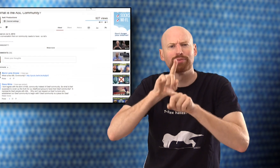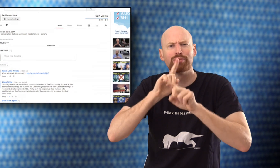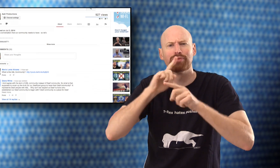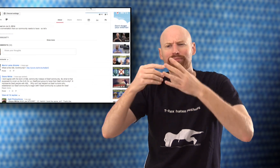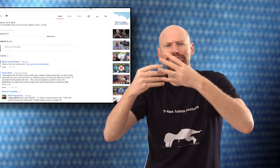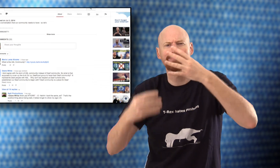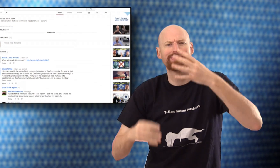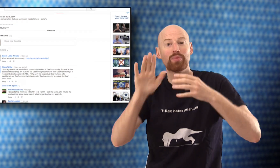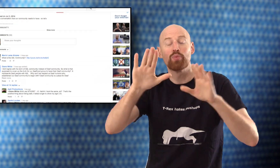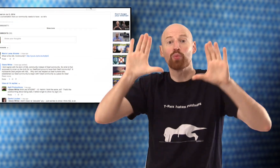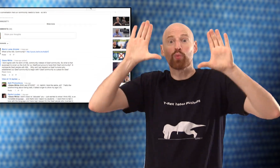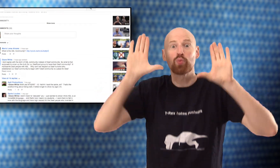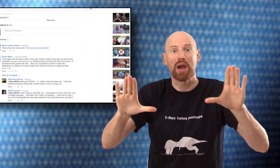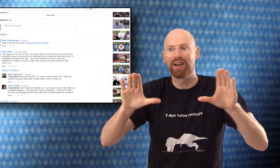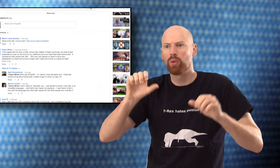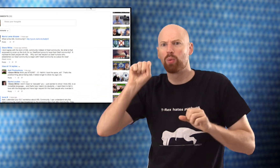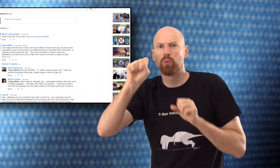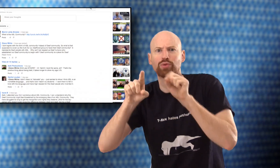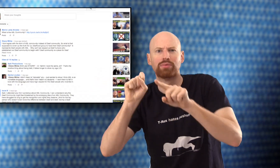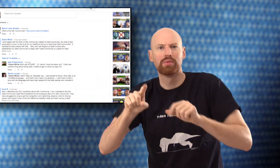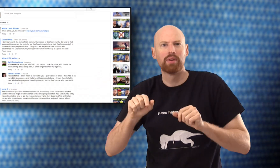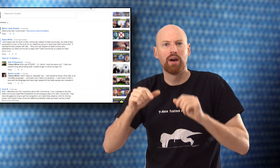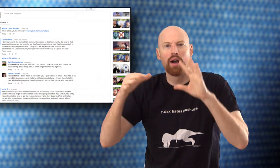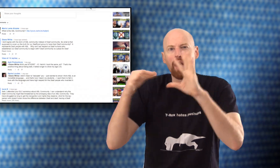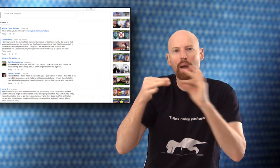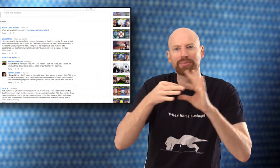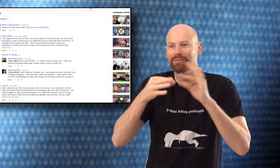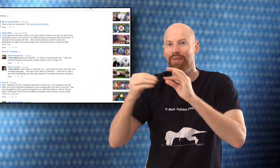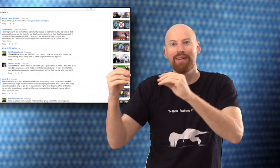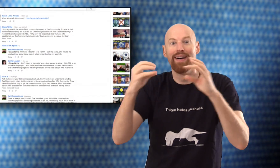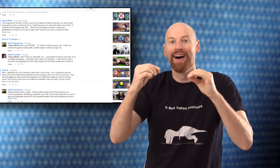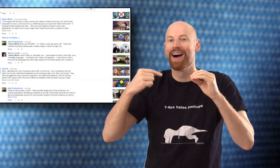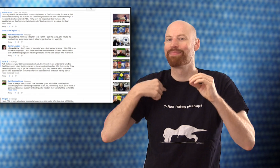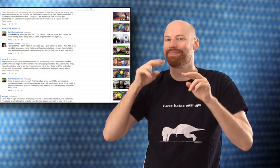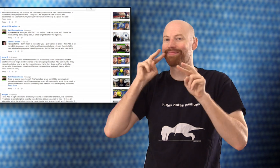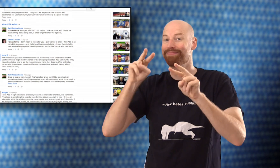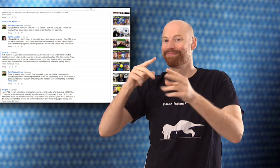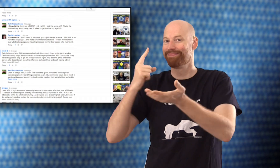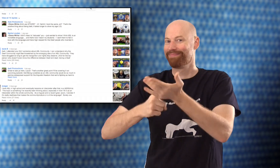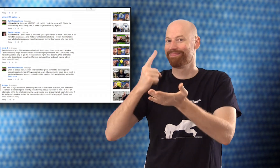great comments and questions below the video - I look forward to talking more about that!